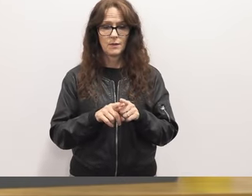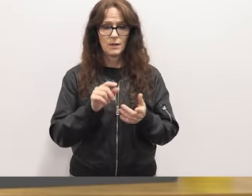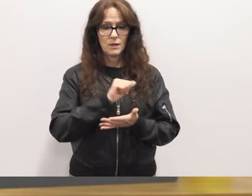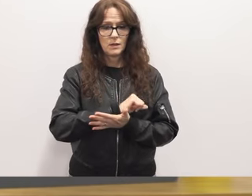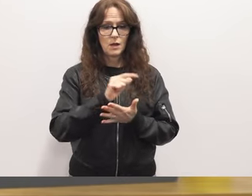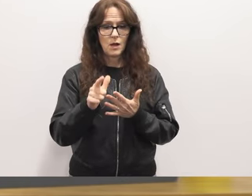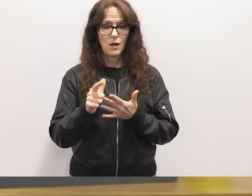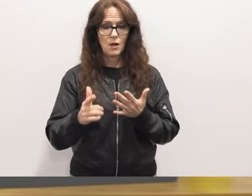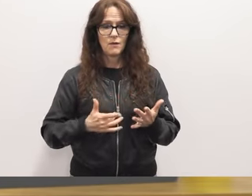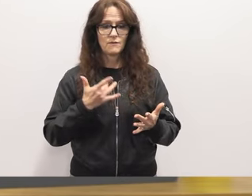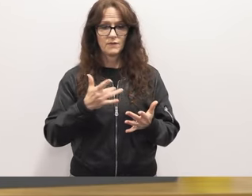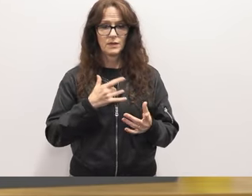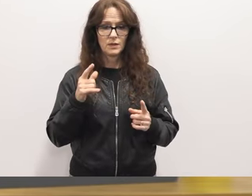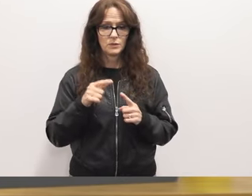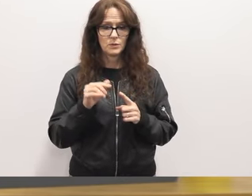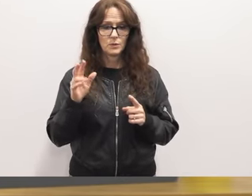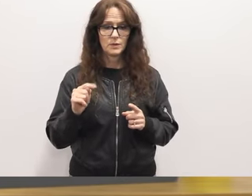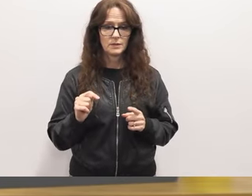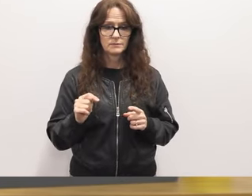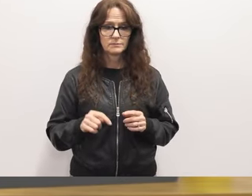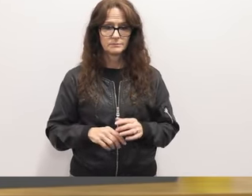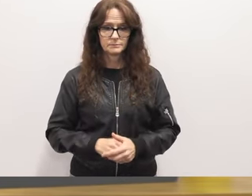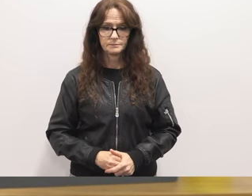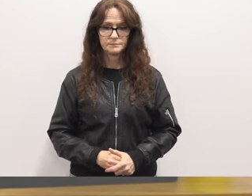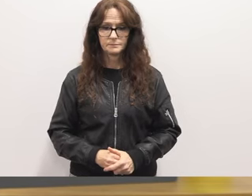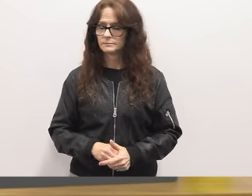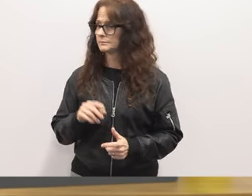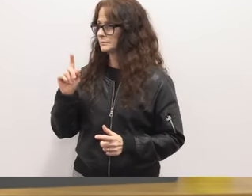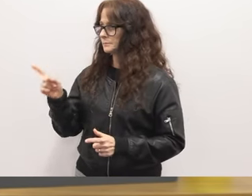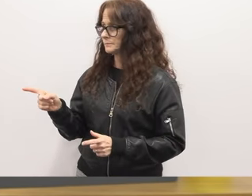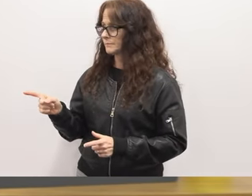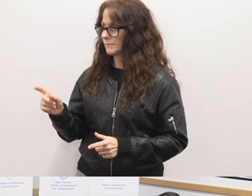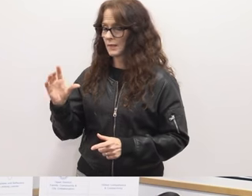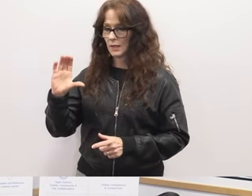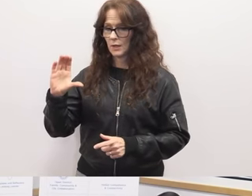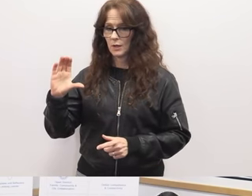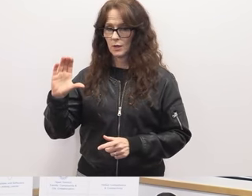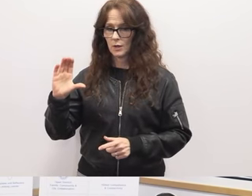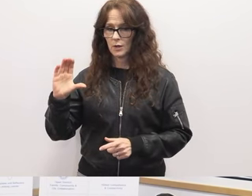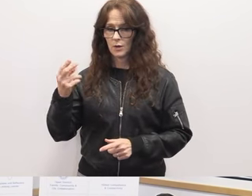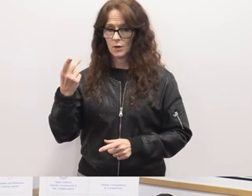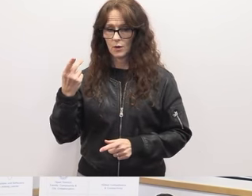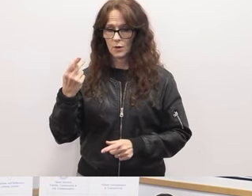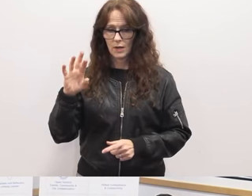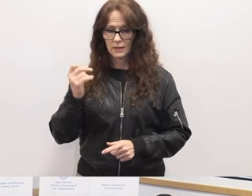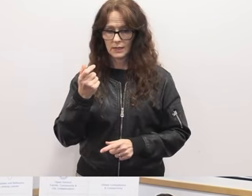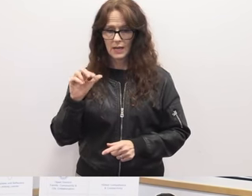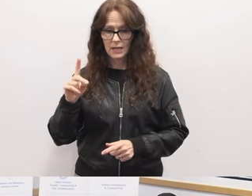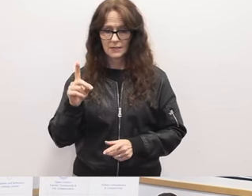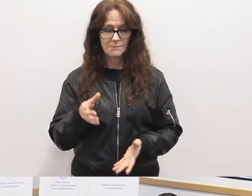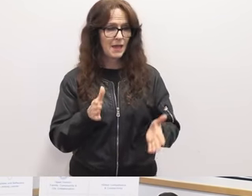And so that's my concern. So I'm gonna ask AJ to help us out here,